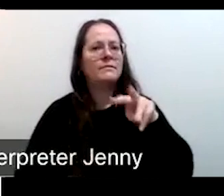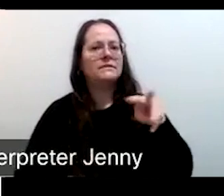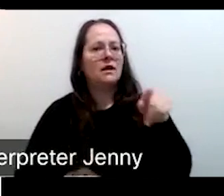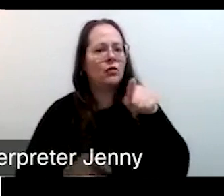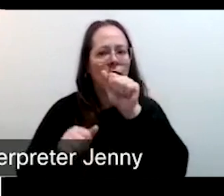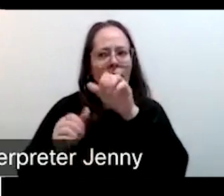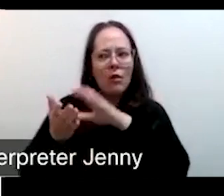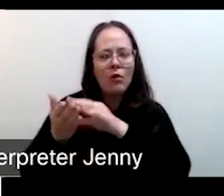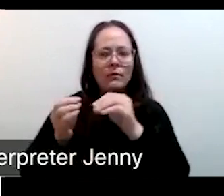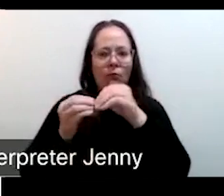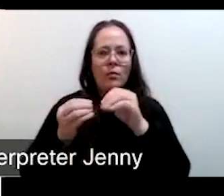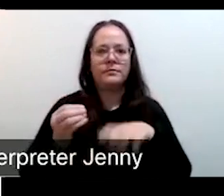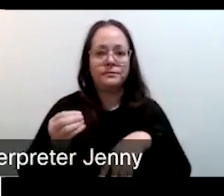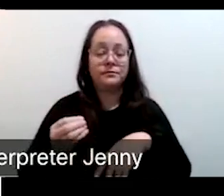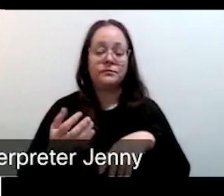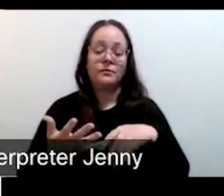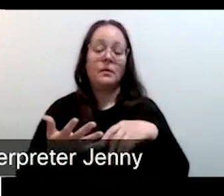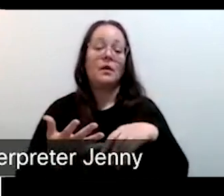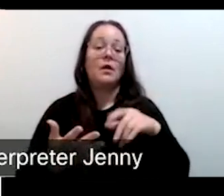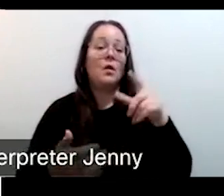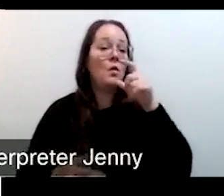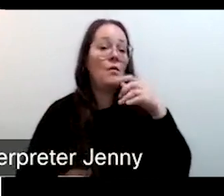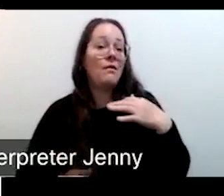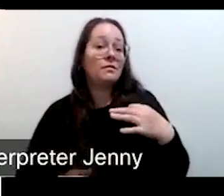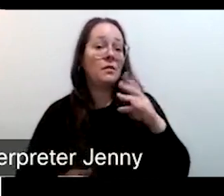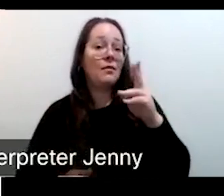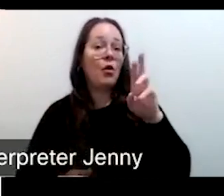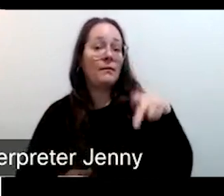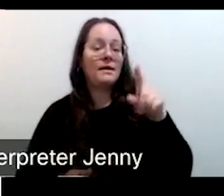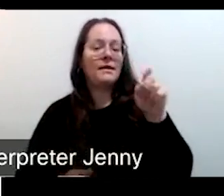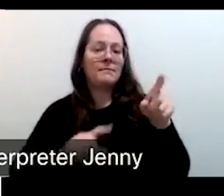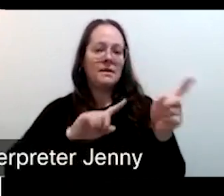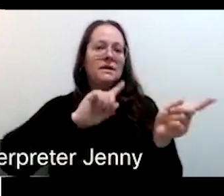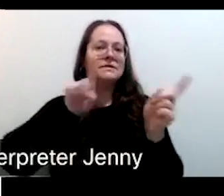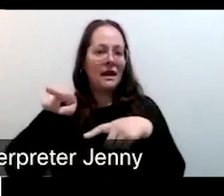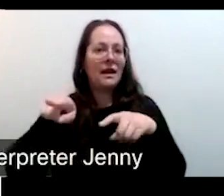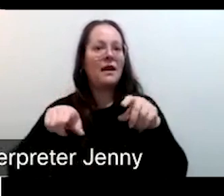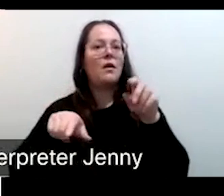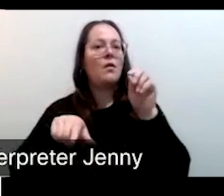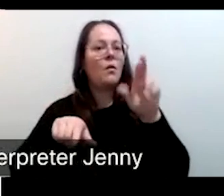Eligible candidates for the WRP attend or recently graduated from a U.S. accredited